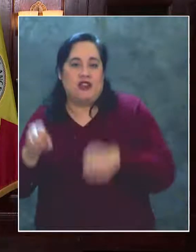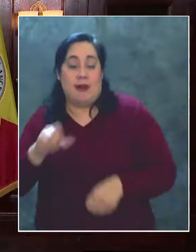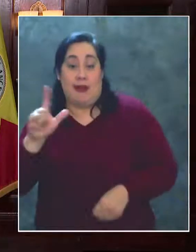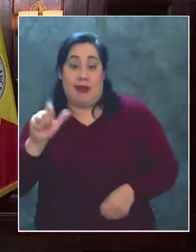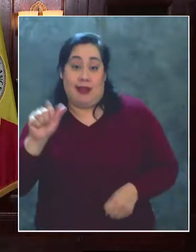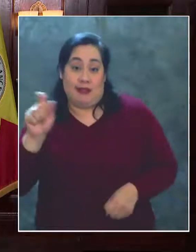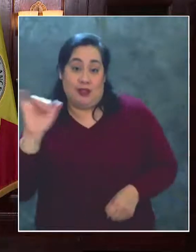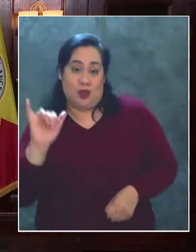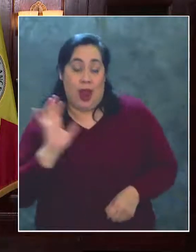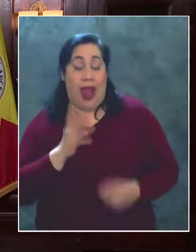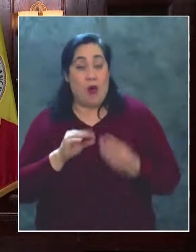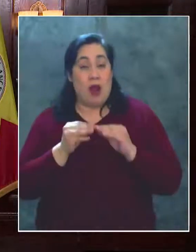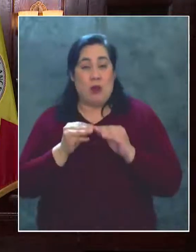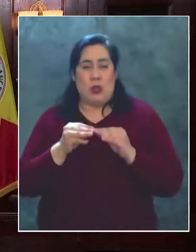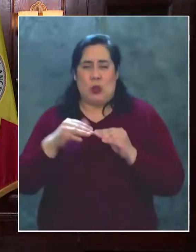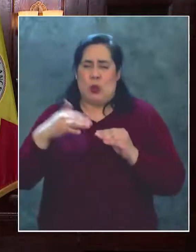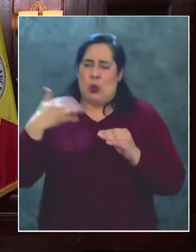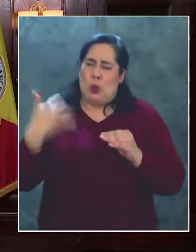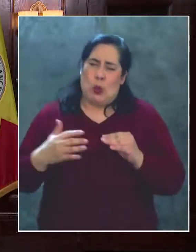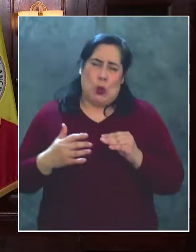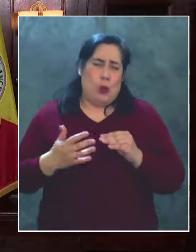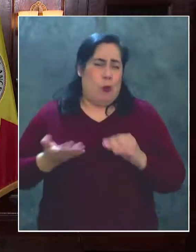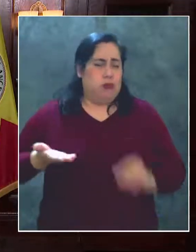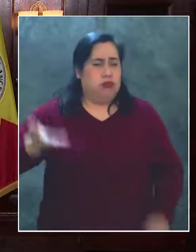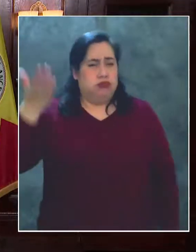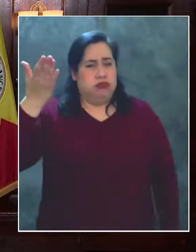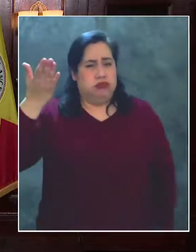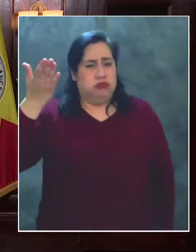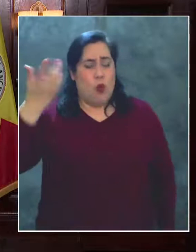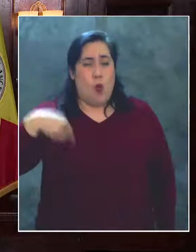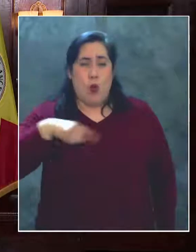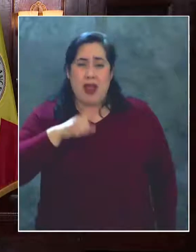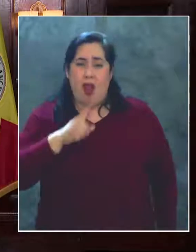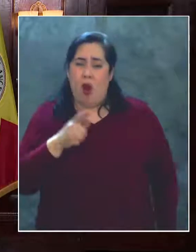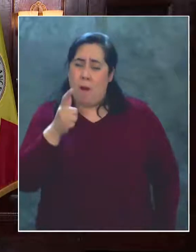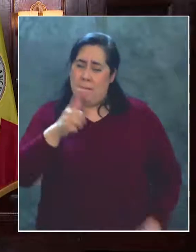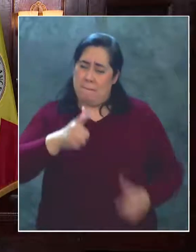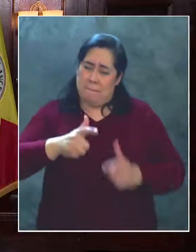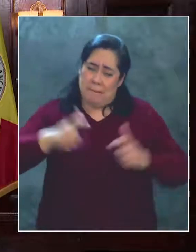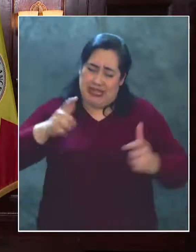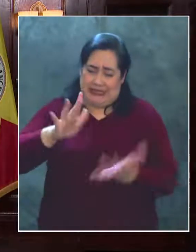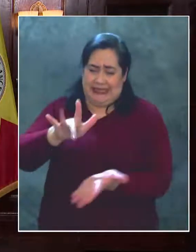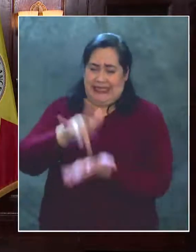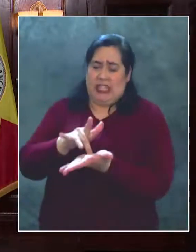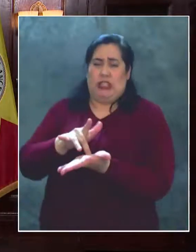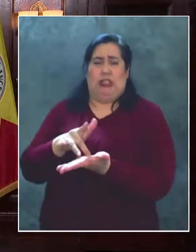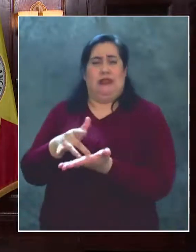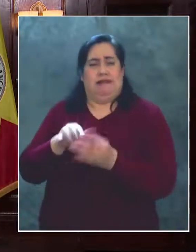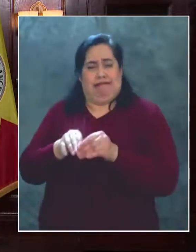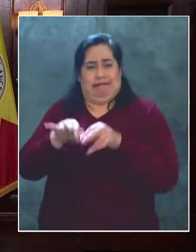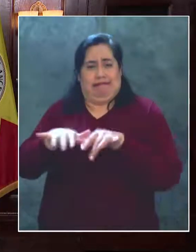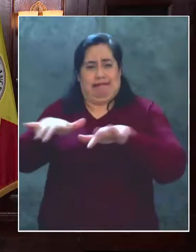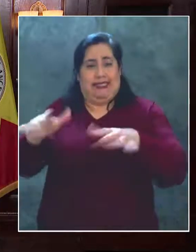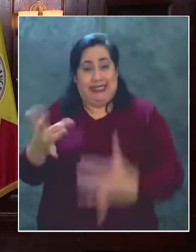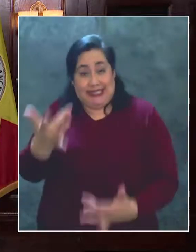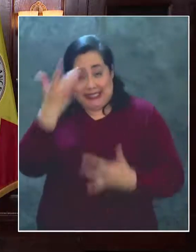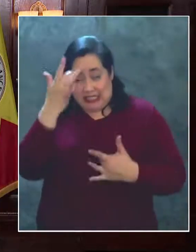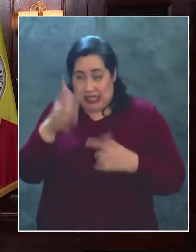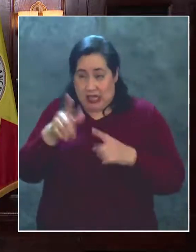OUR NUMBERS REMAIN VERY HIGH. WE REMAIN ONE OF THE EPI CENTERS OF THIS DISEASE ACROSS